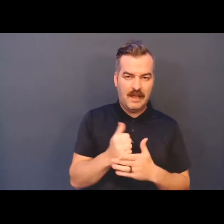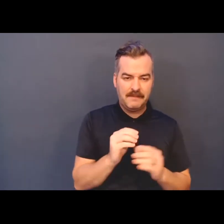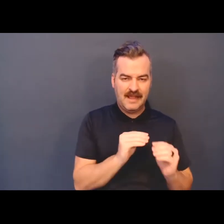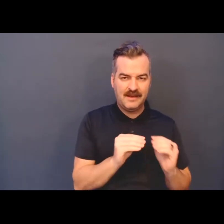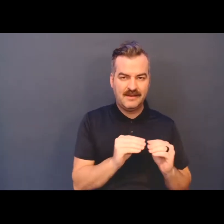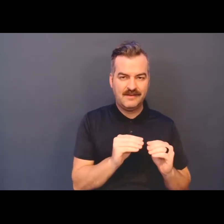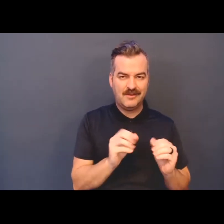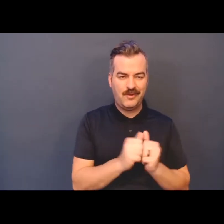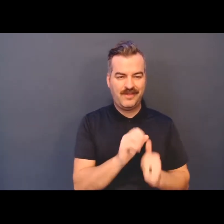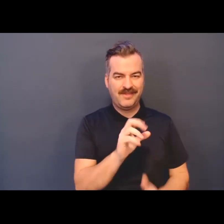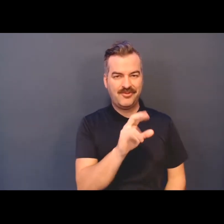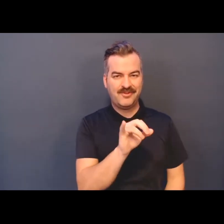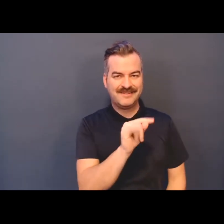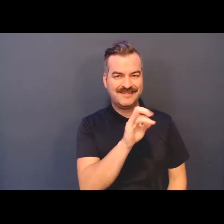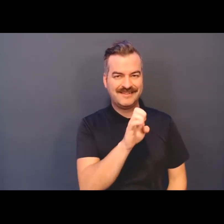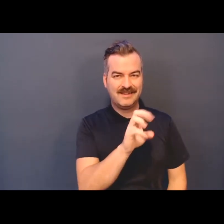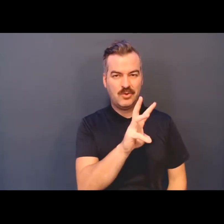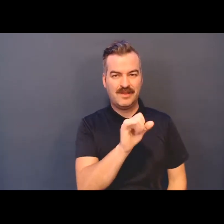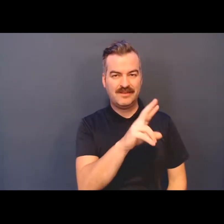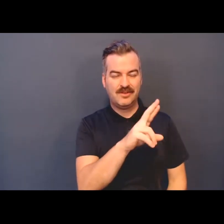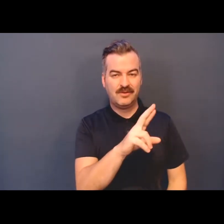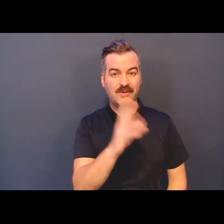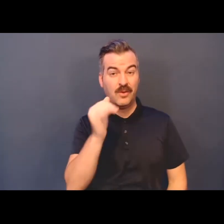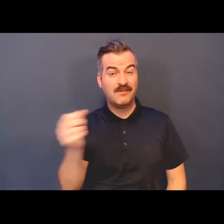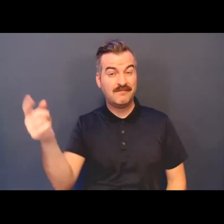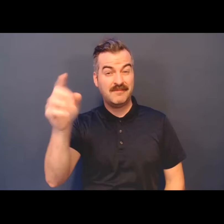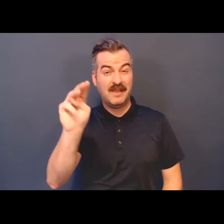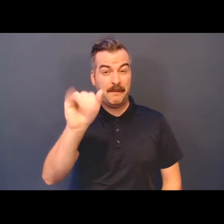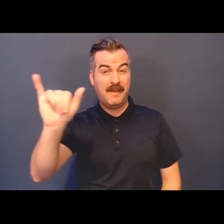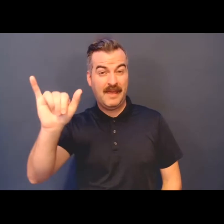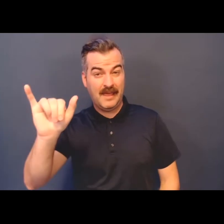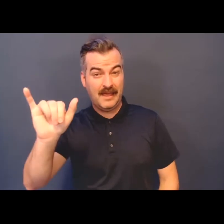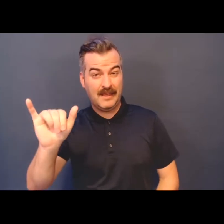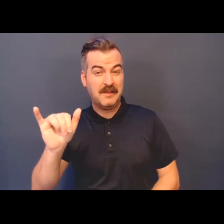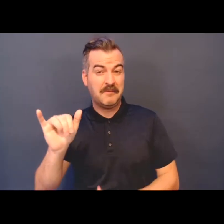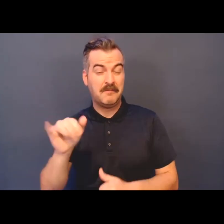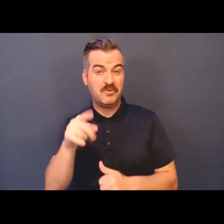that should be out this May, so keep that on your radar is the first introduction to